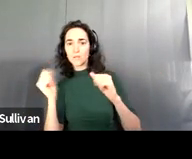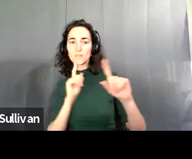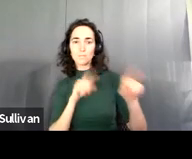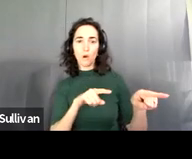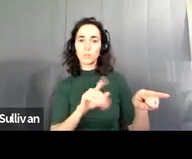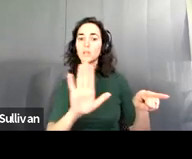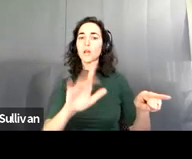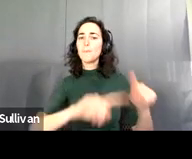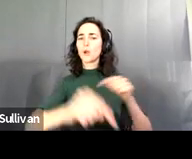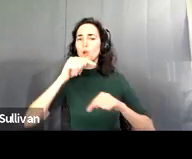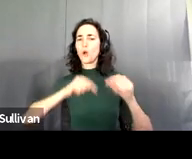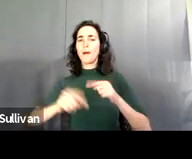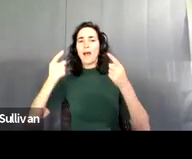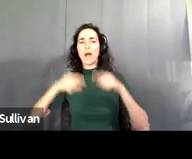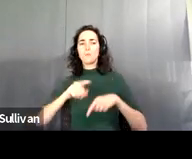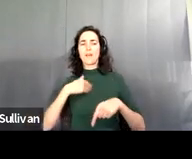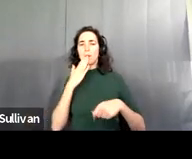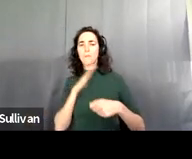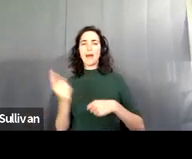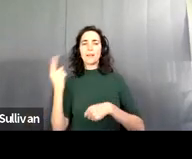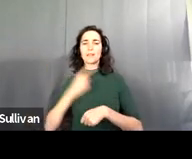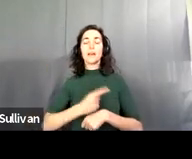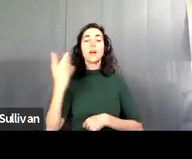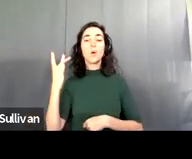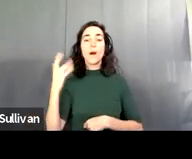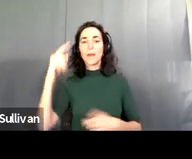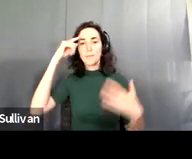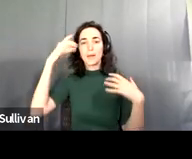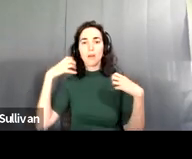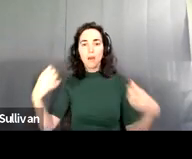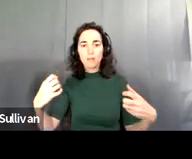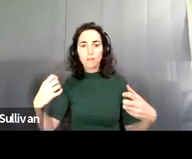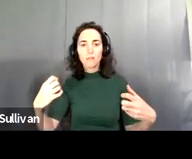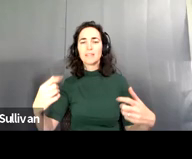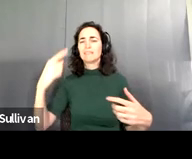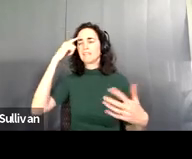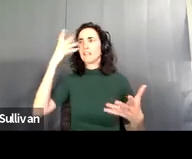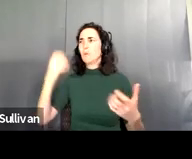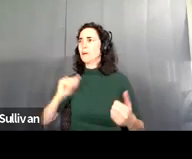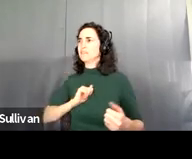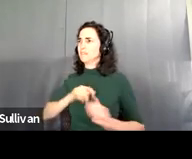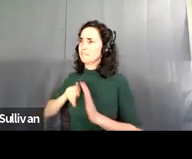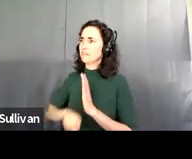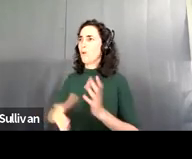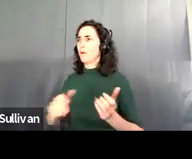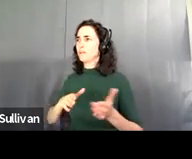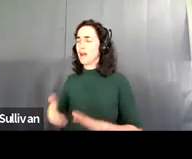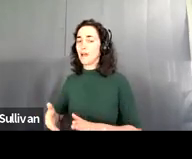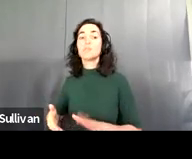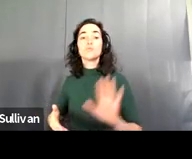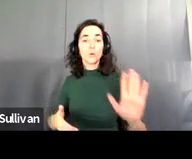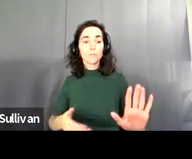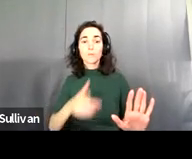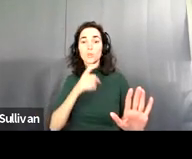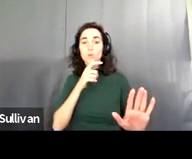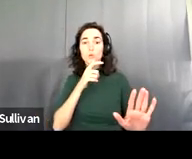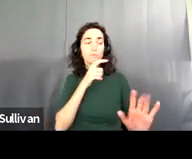It's been a bad day, but this time it's due to a mental health crisis like thoughts of suicide, the same emergency medical system that responds to chest pain.